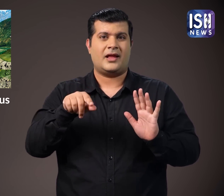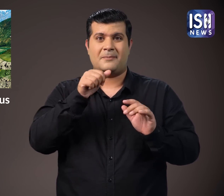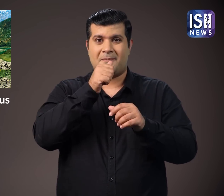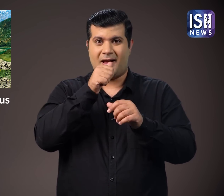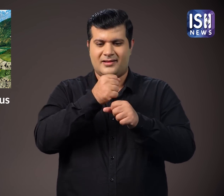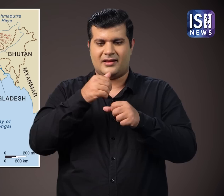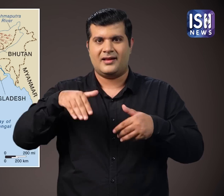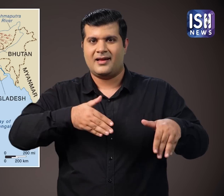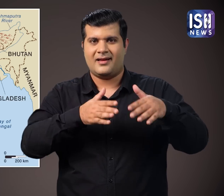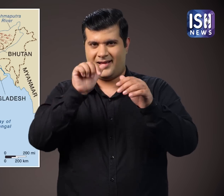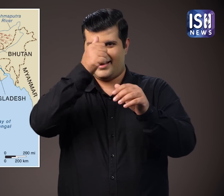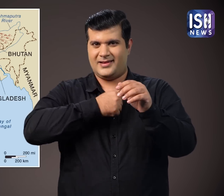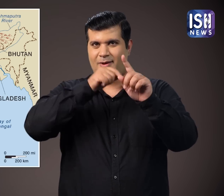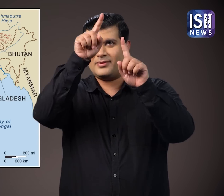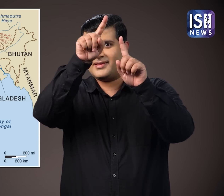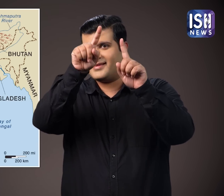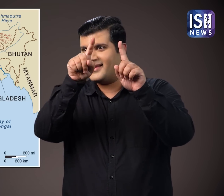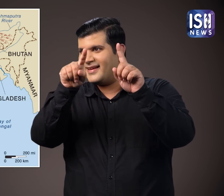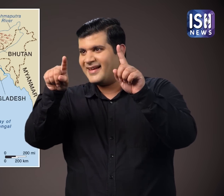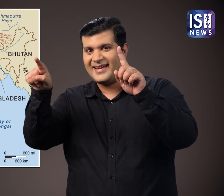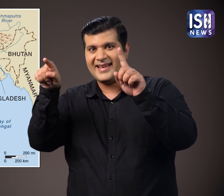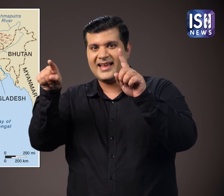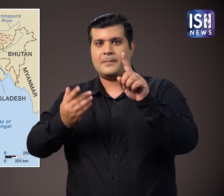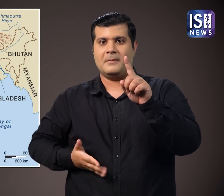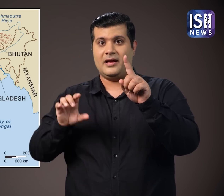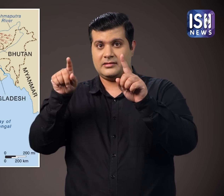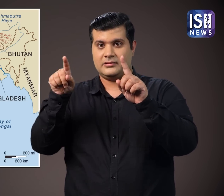It’s about river Ganga, which starts in India and ends in Bangladesh.